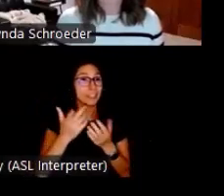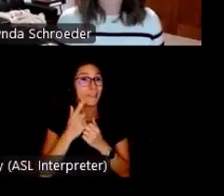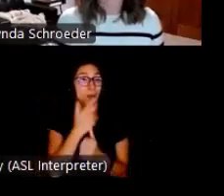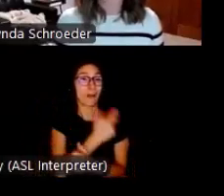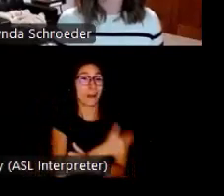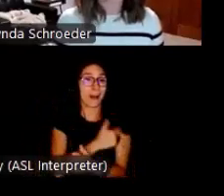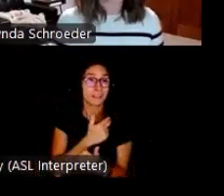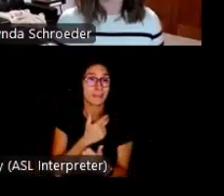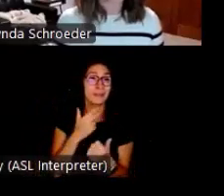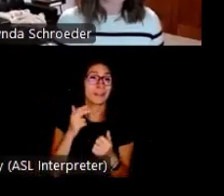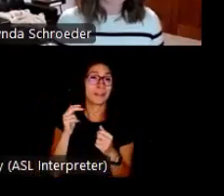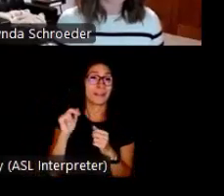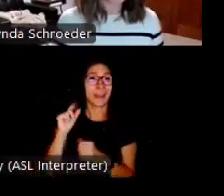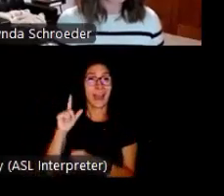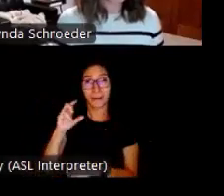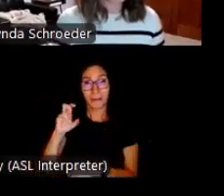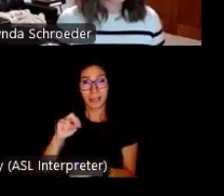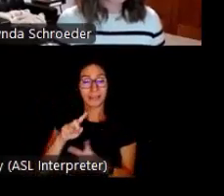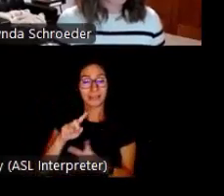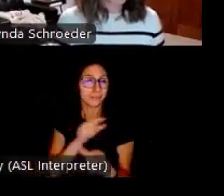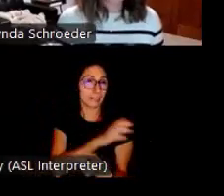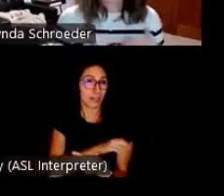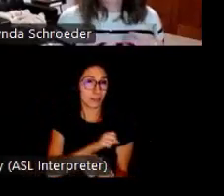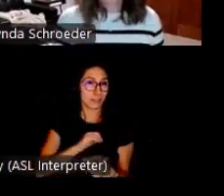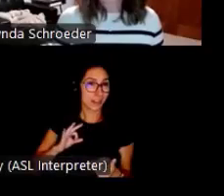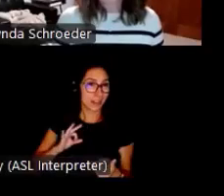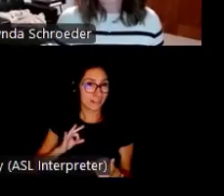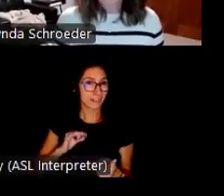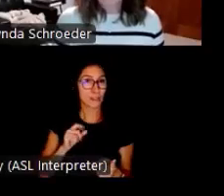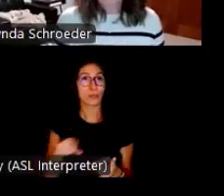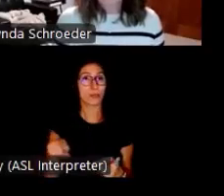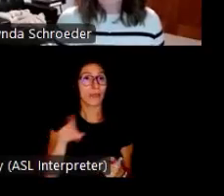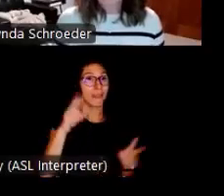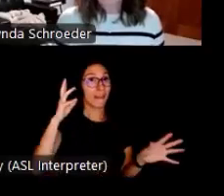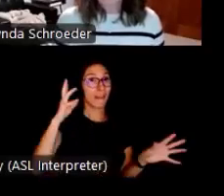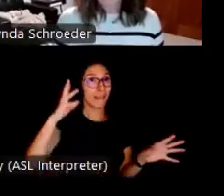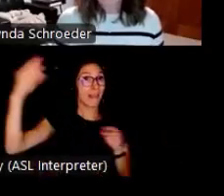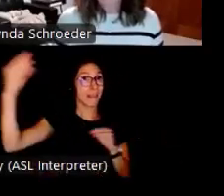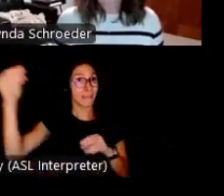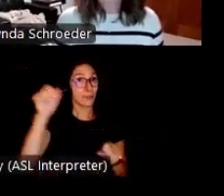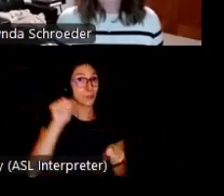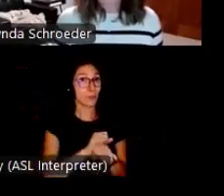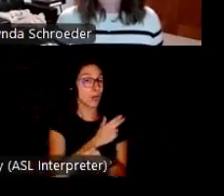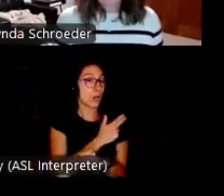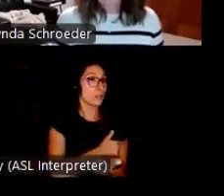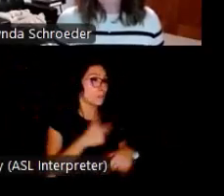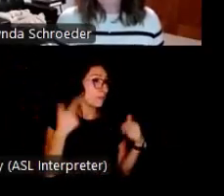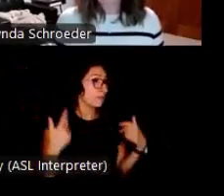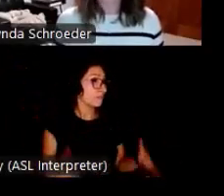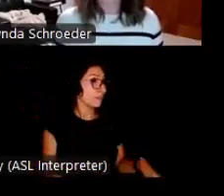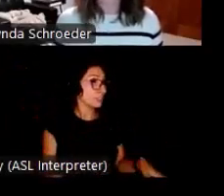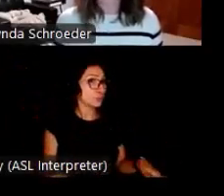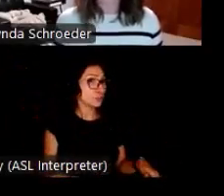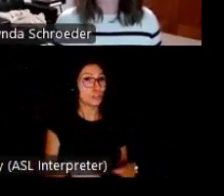and clinical staff, so that when they left the hospital at the end of the day and their shift finally ended,